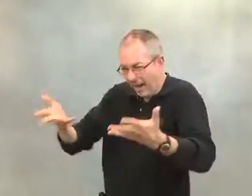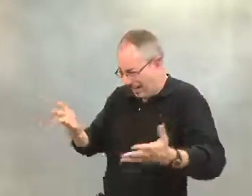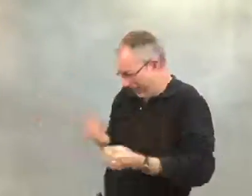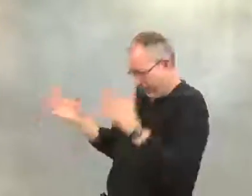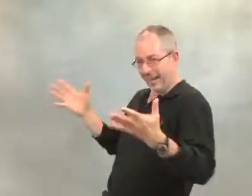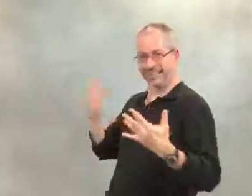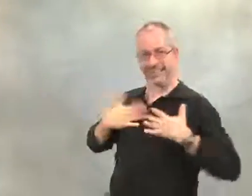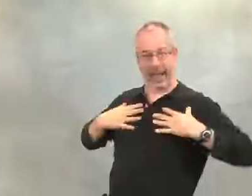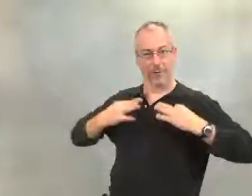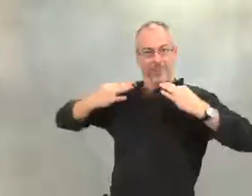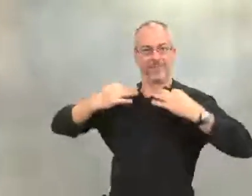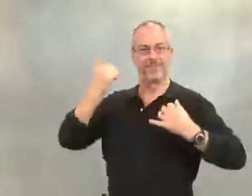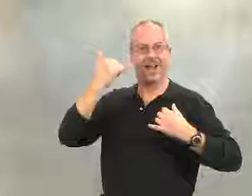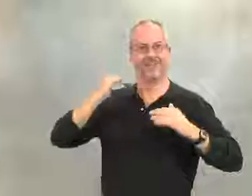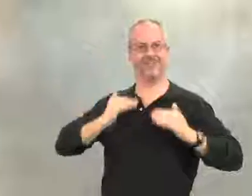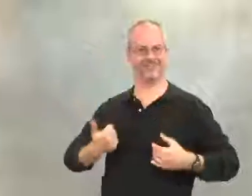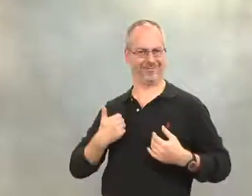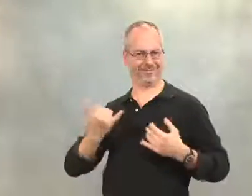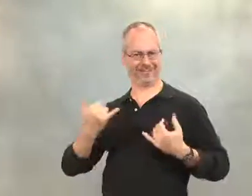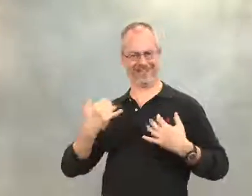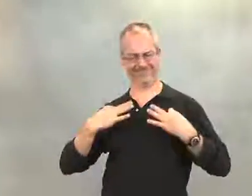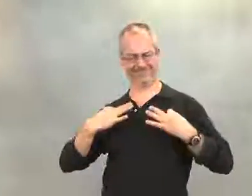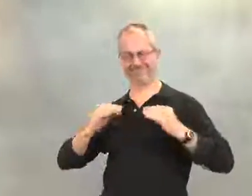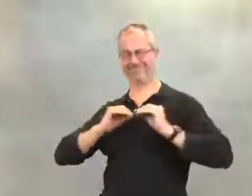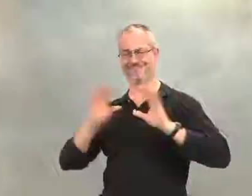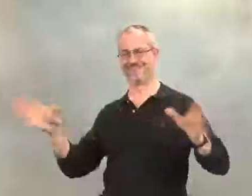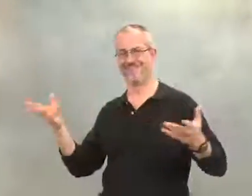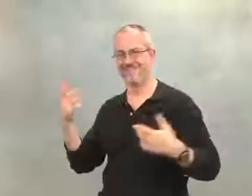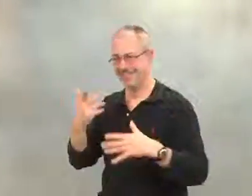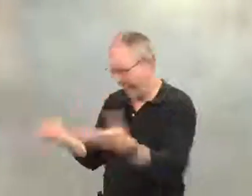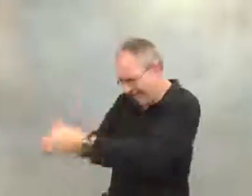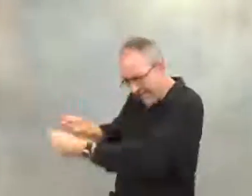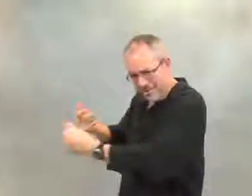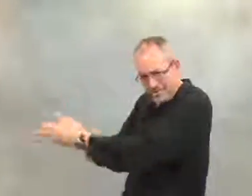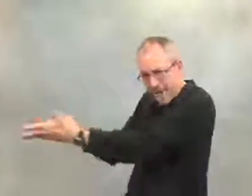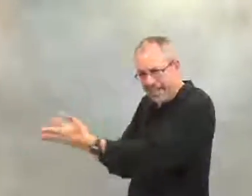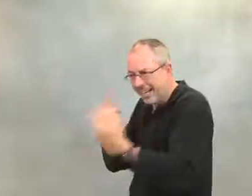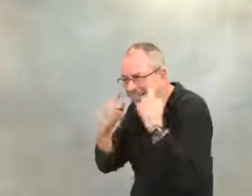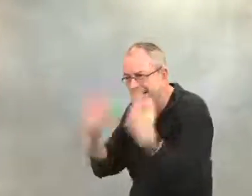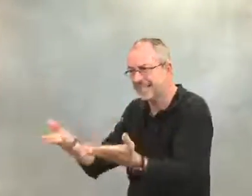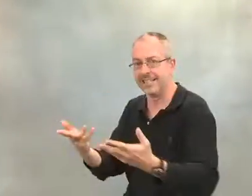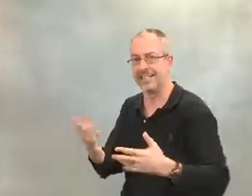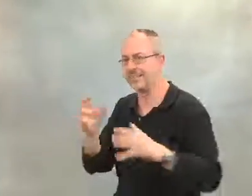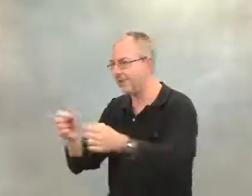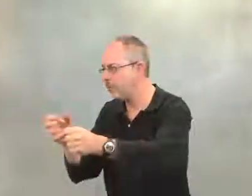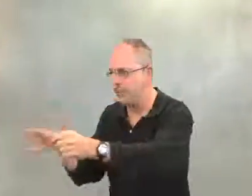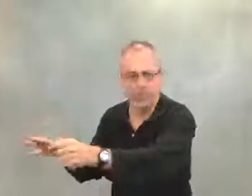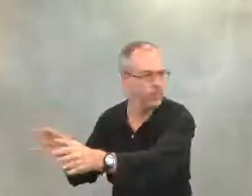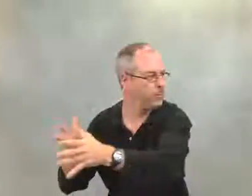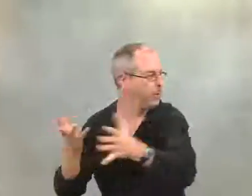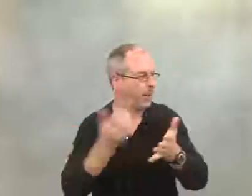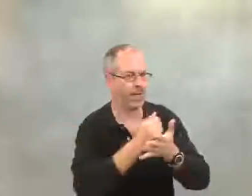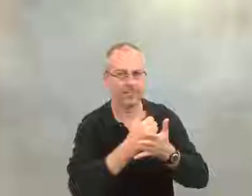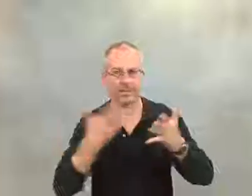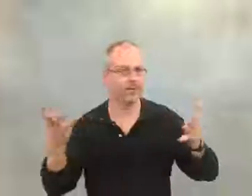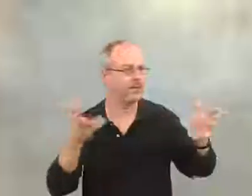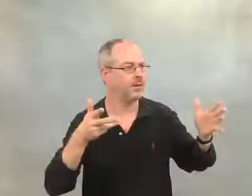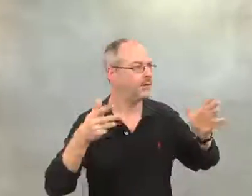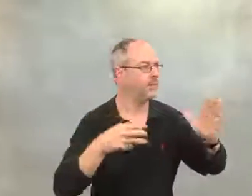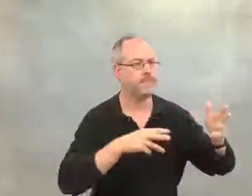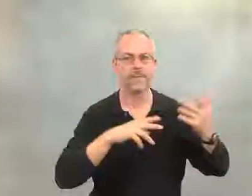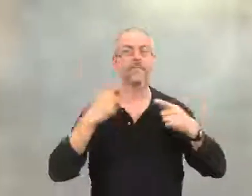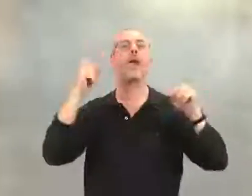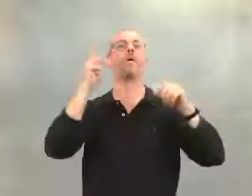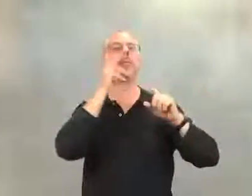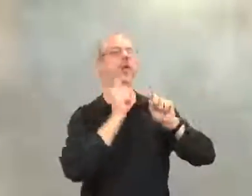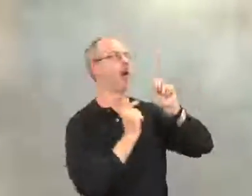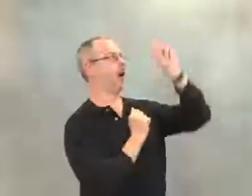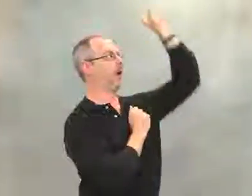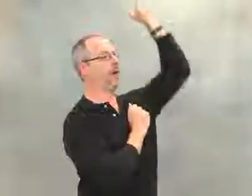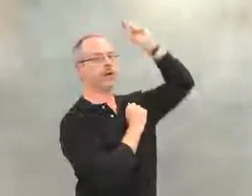He was grabbing the guy's bright yellow shirt, and saying, "Didn't you see him?"